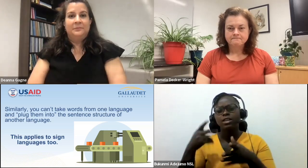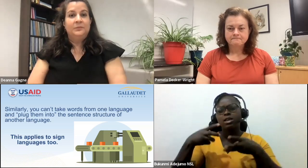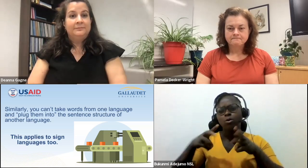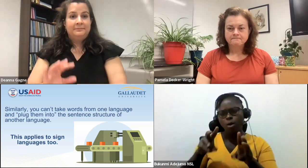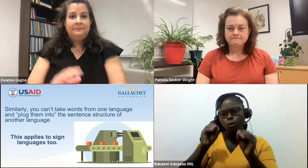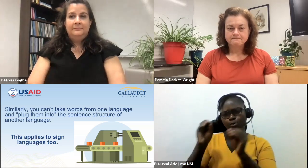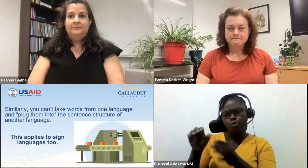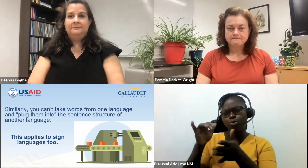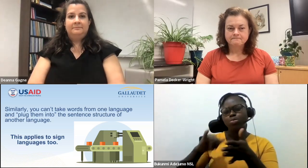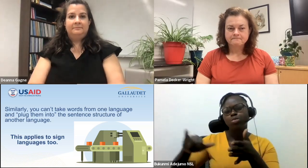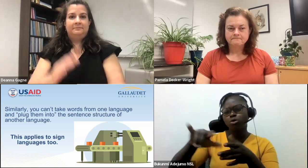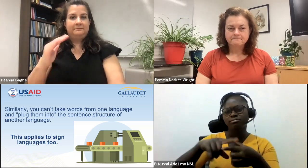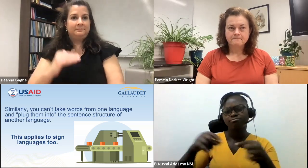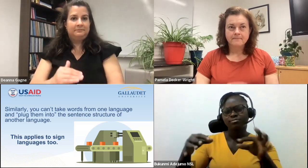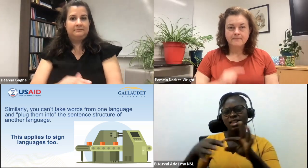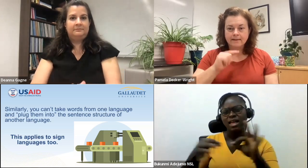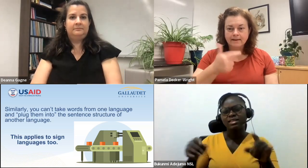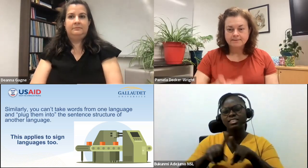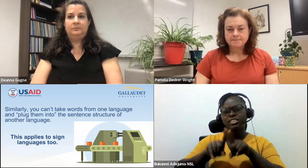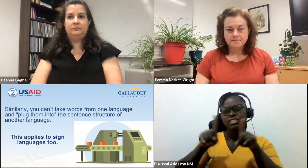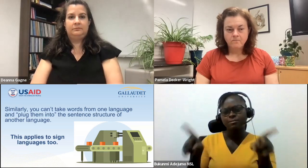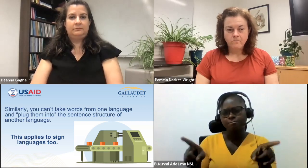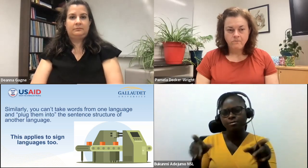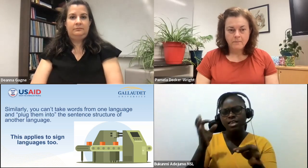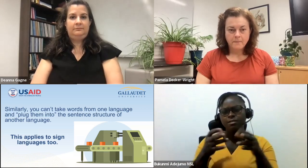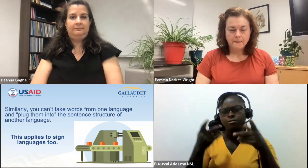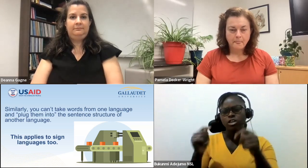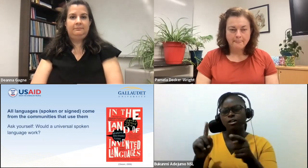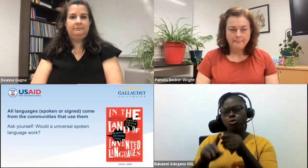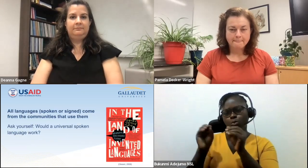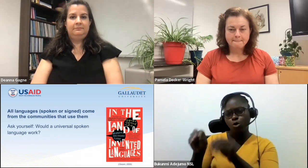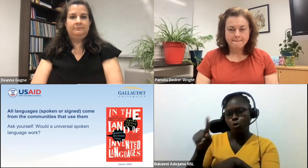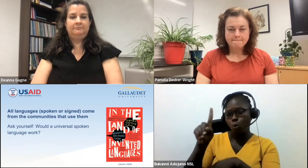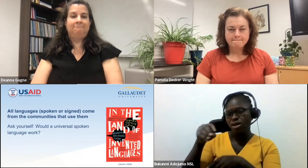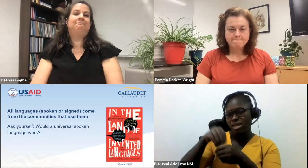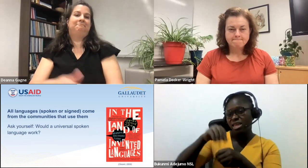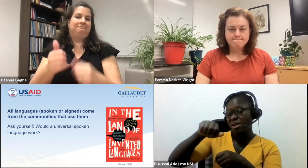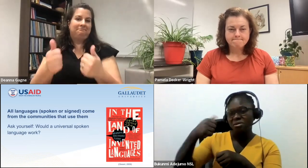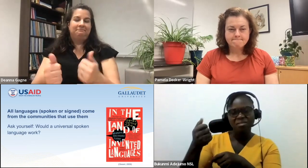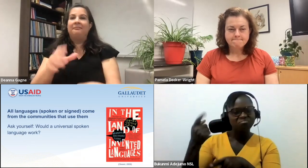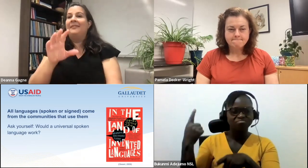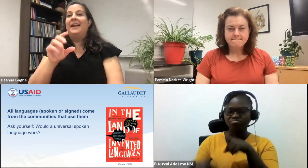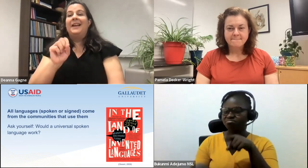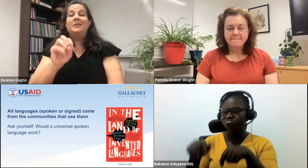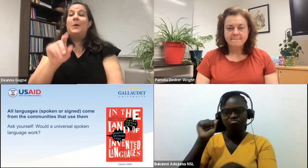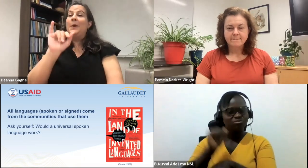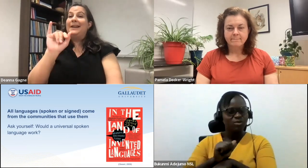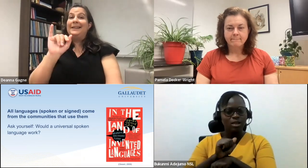right. Okay. Next exam next slide. Great.